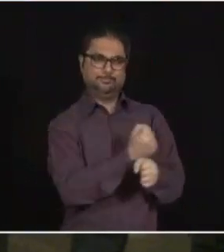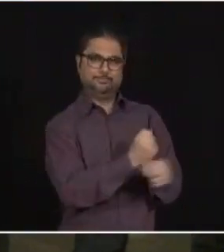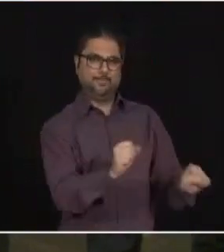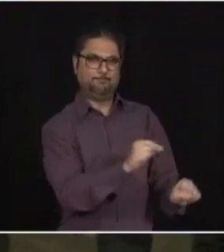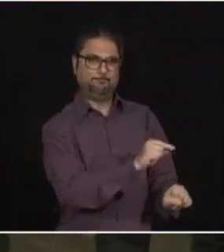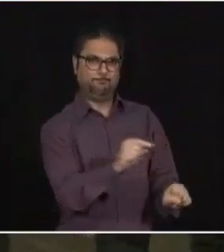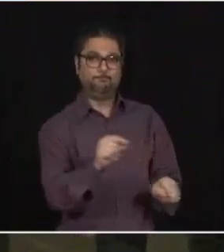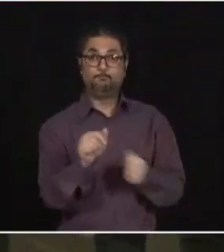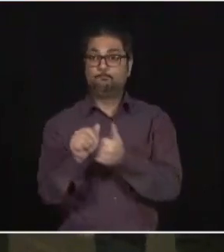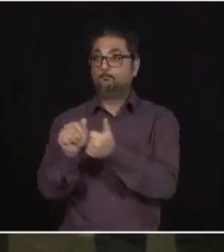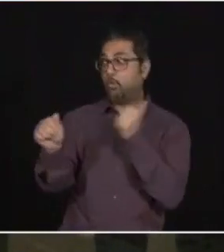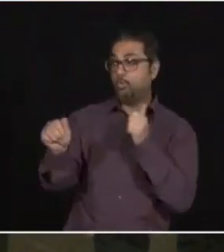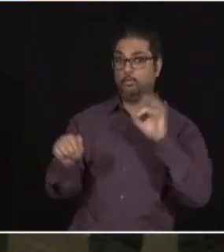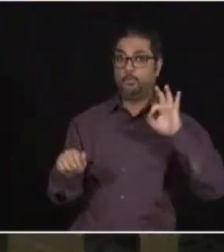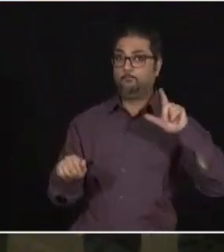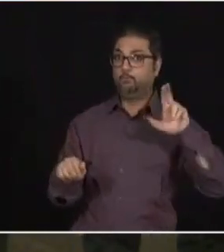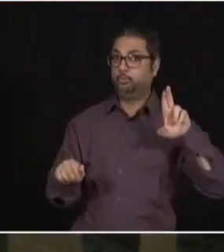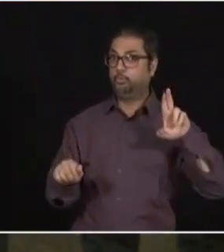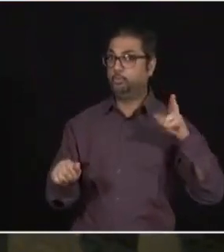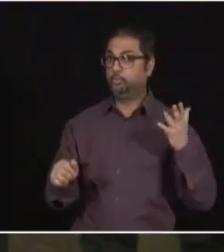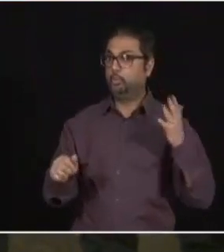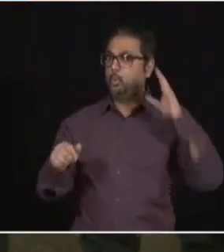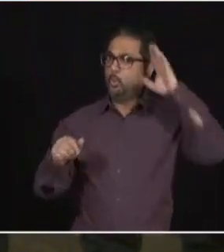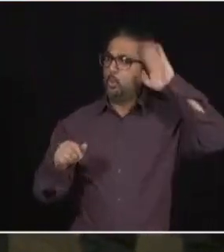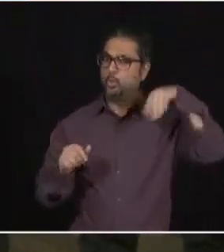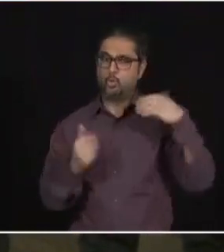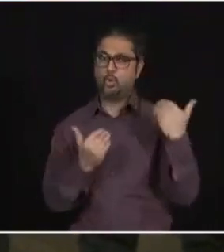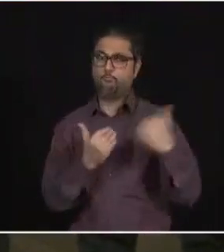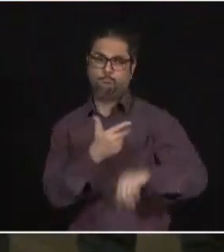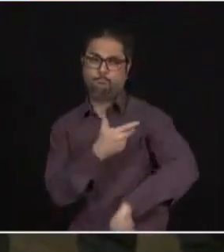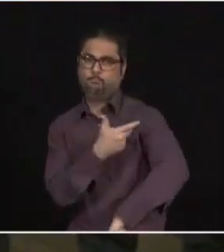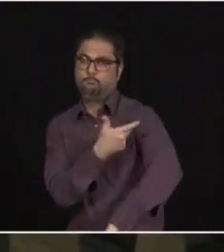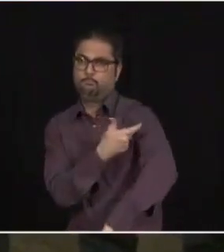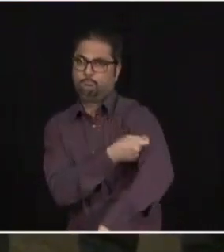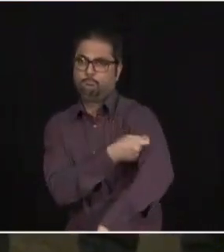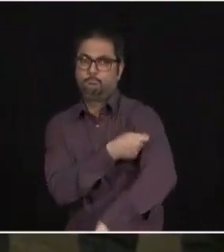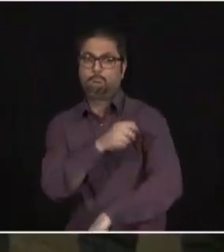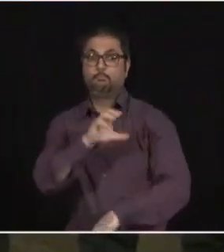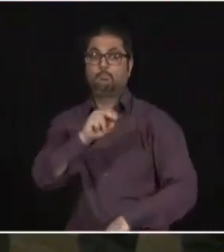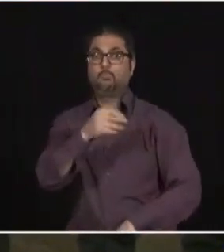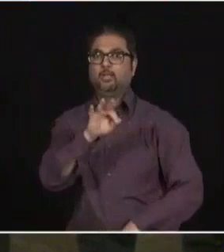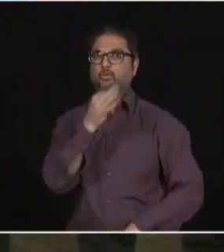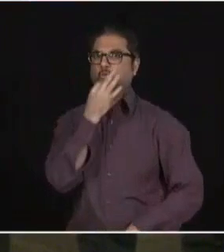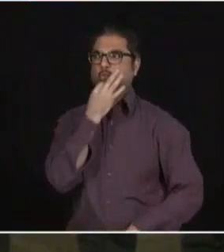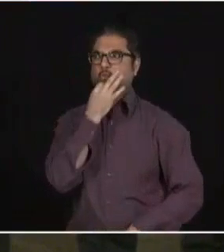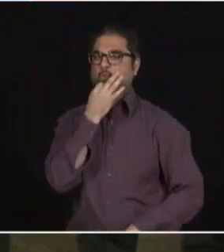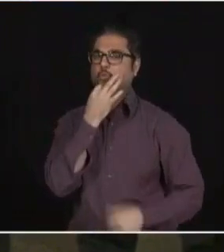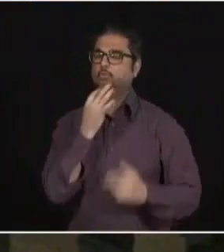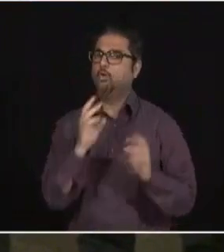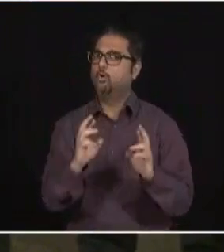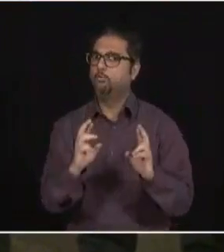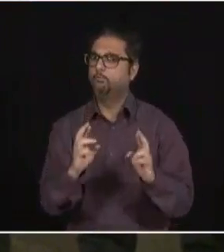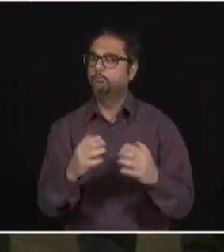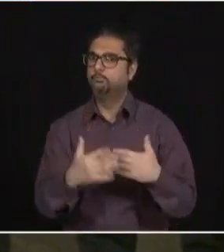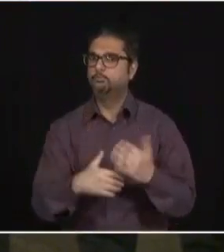happened with COVID-19 and how they can keep themselves safe at least from the flu. Hopefully soon there will be the vaccine for